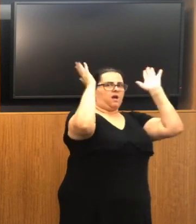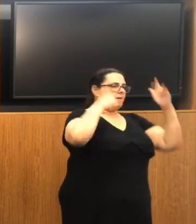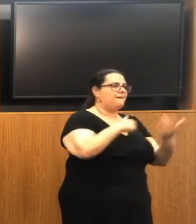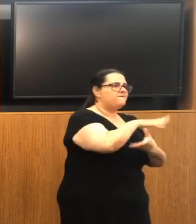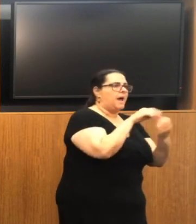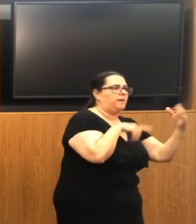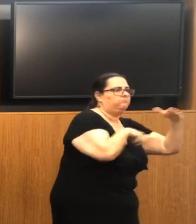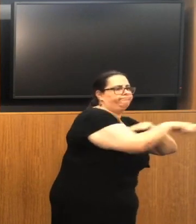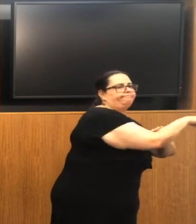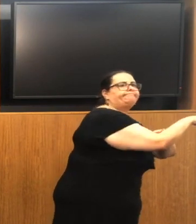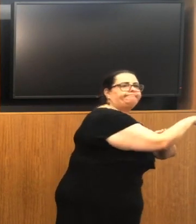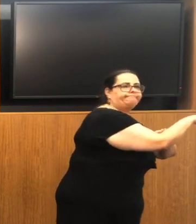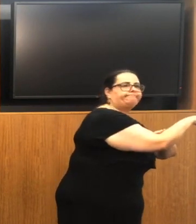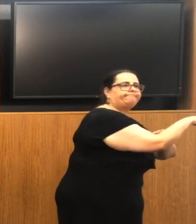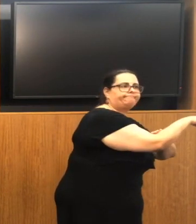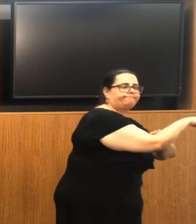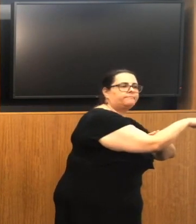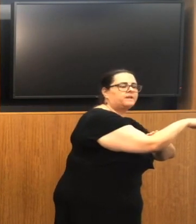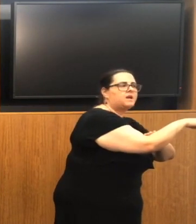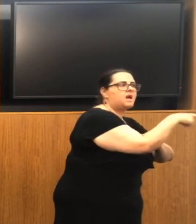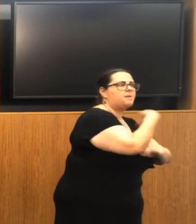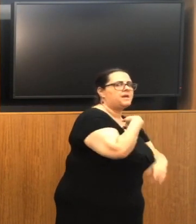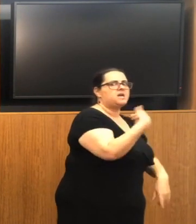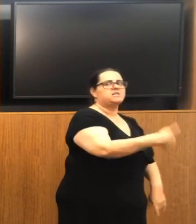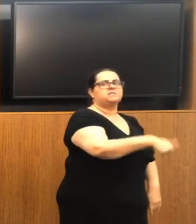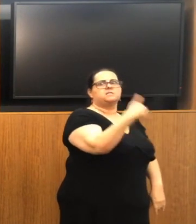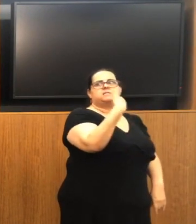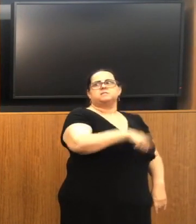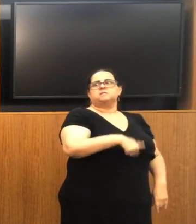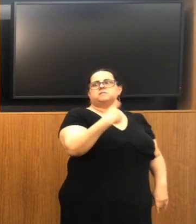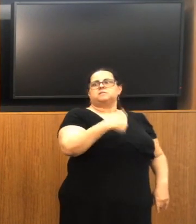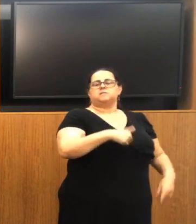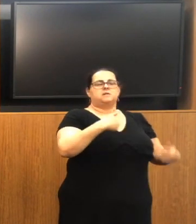And so that was the time I realized oh my God,